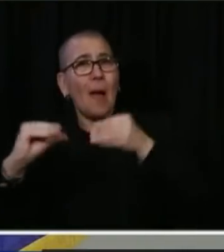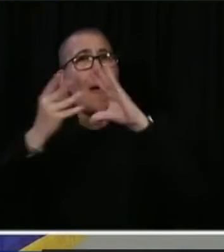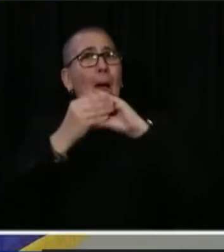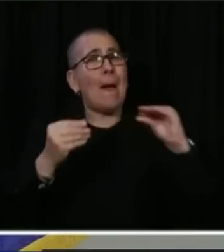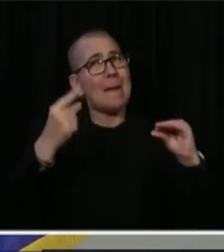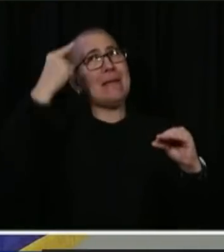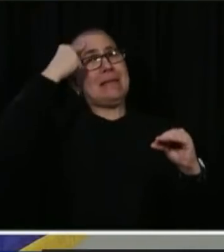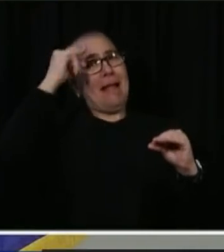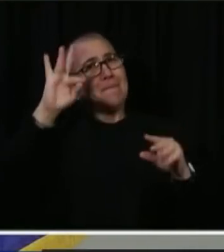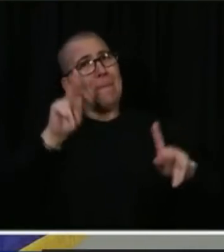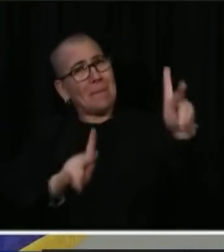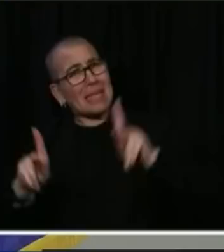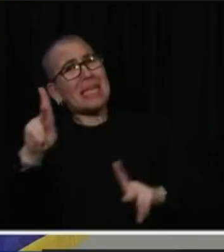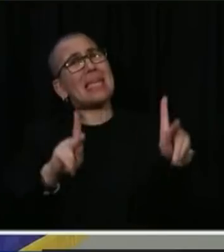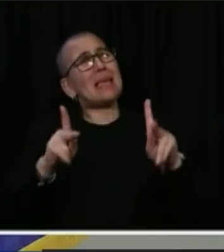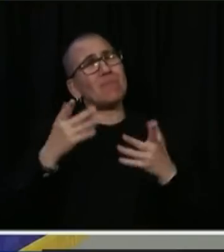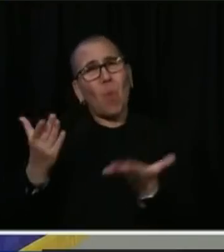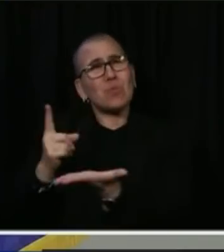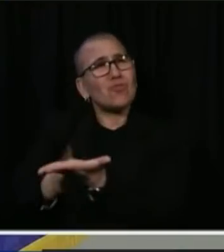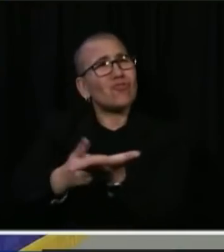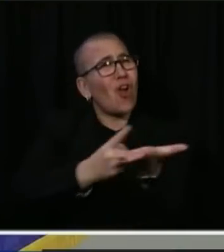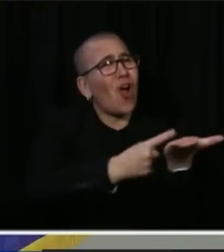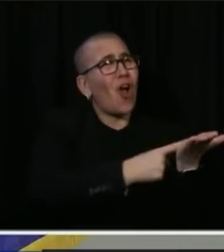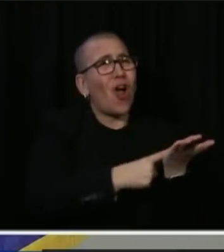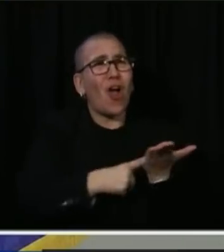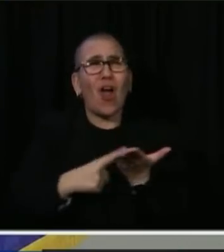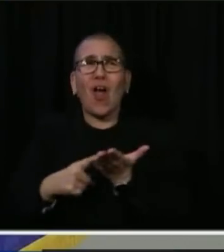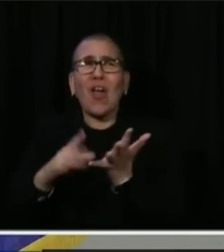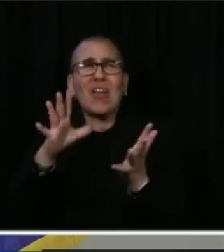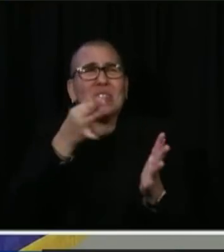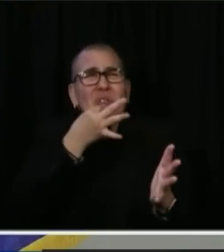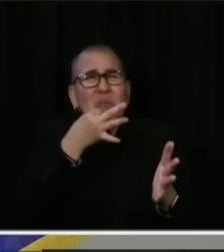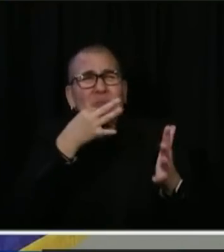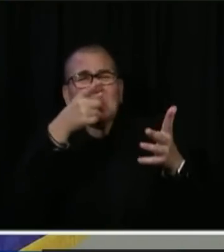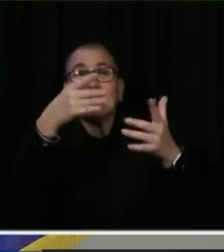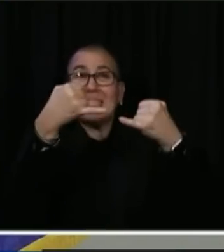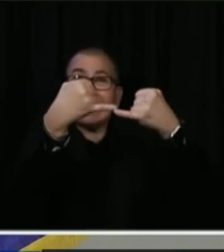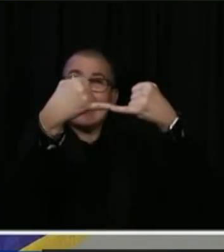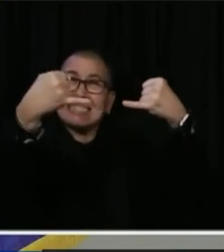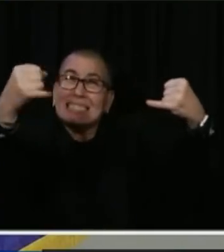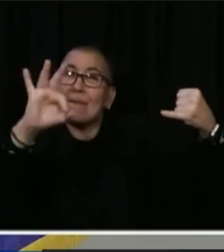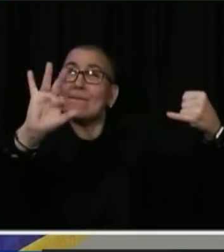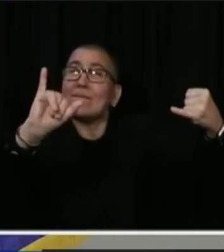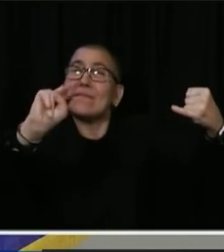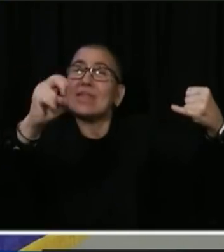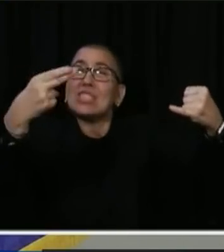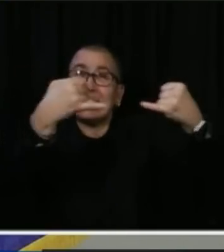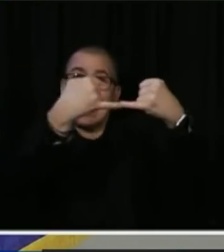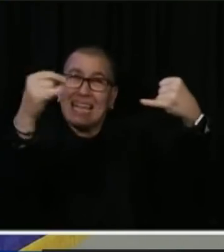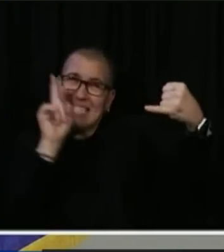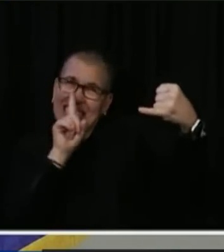ARE MANY THAT HAVE BEEN DIFFICULT BUT YOU'VE LISTENED